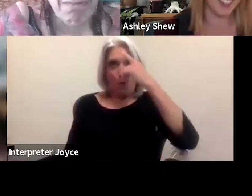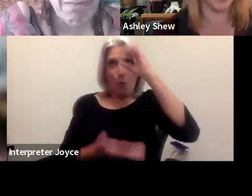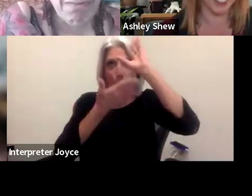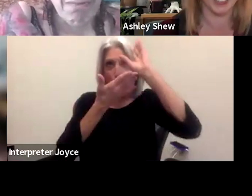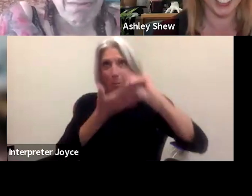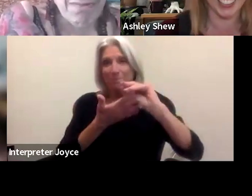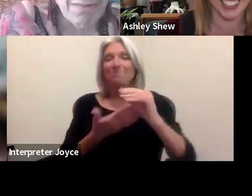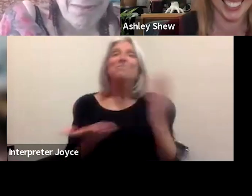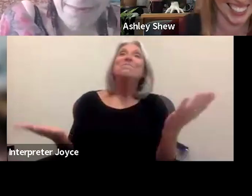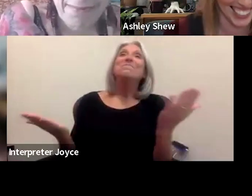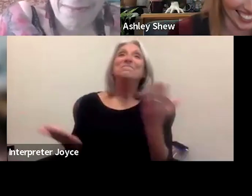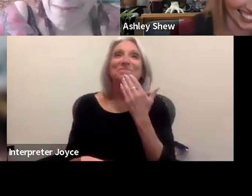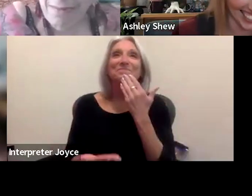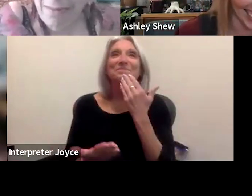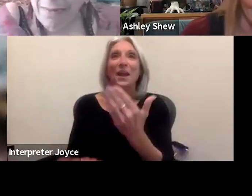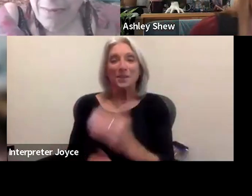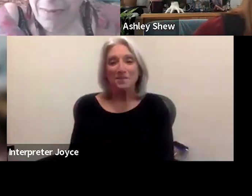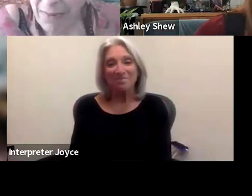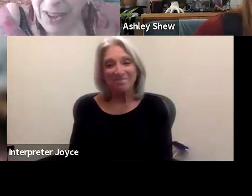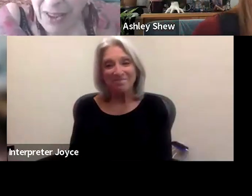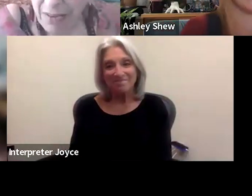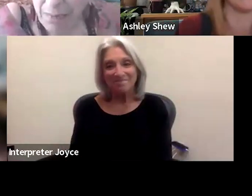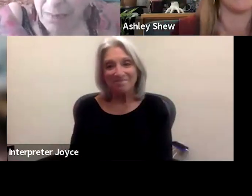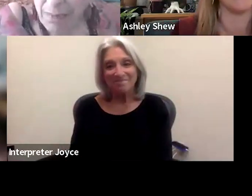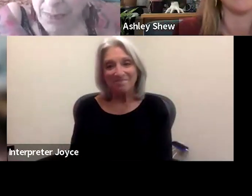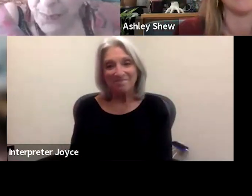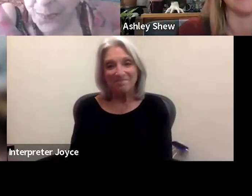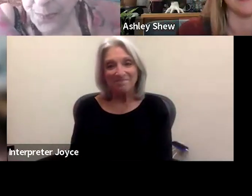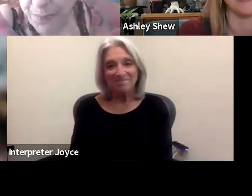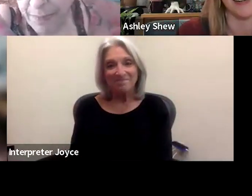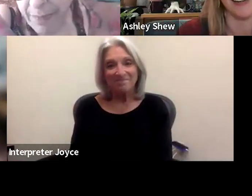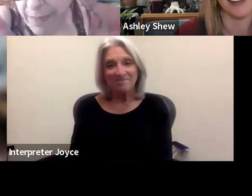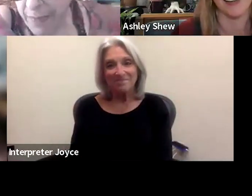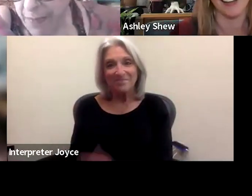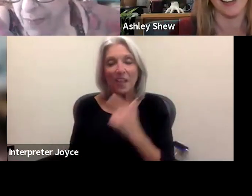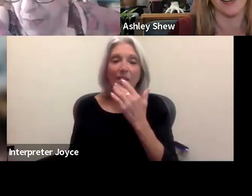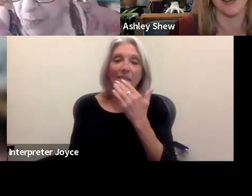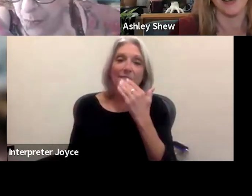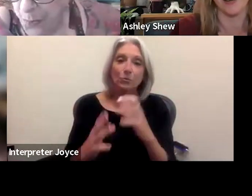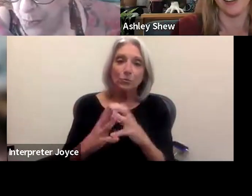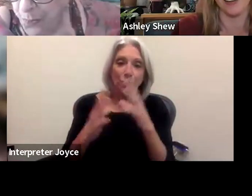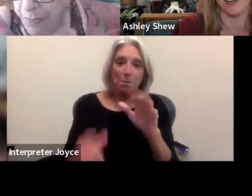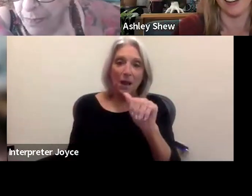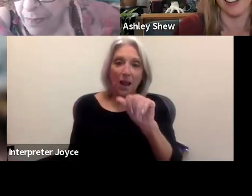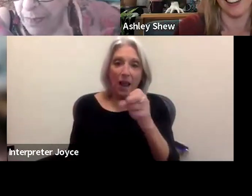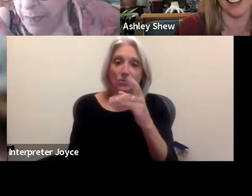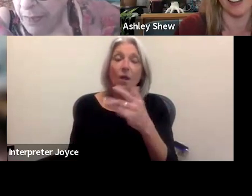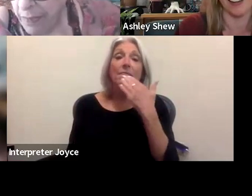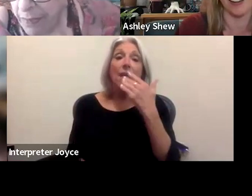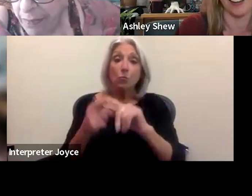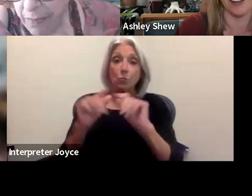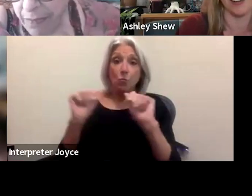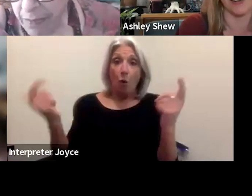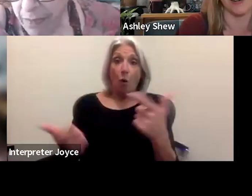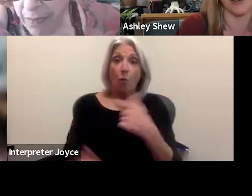Thank you. Thank you so much, Ashley. Thank you, everybody. We are at time.